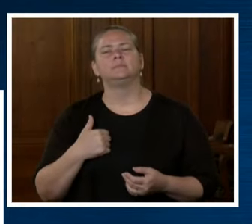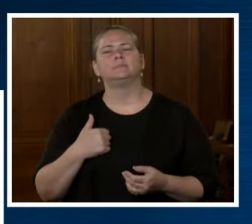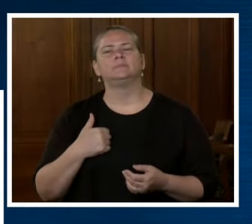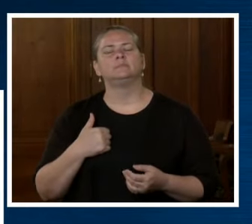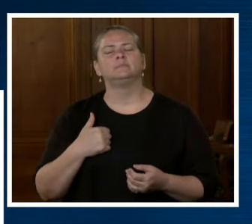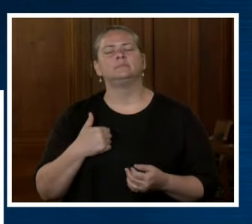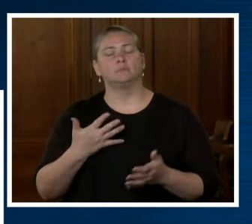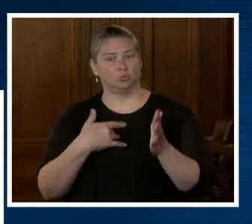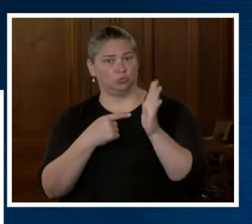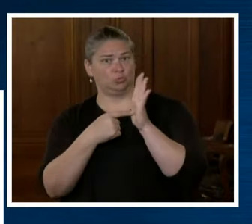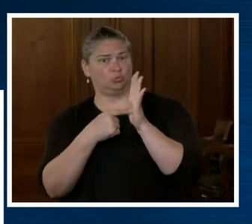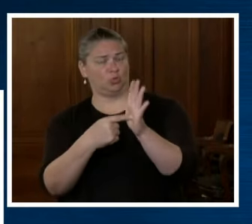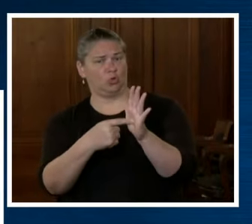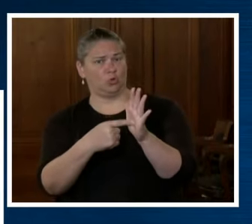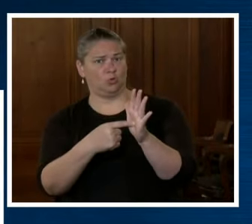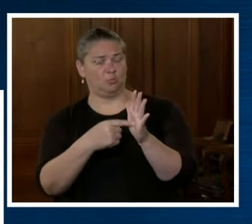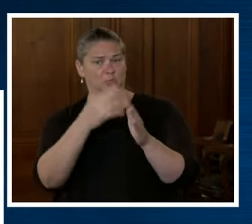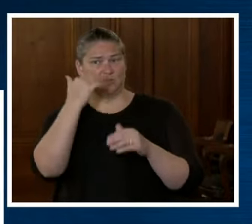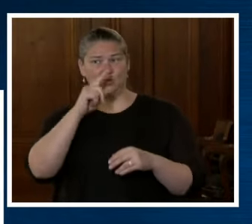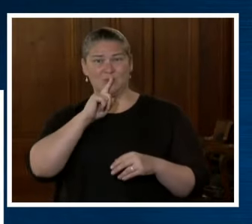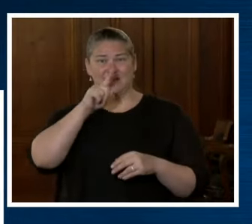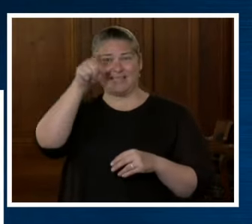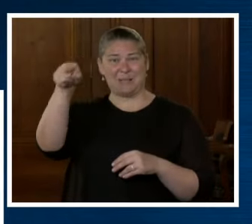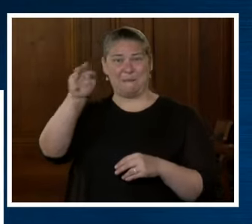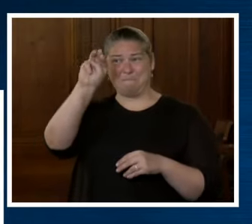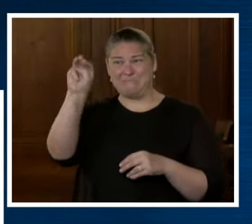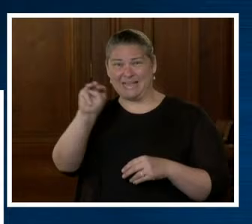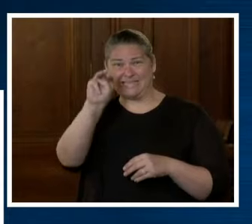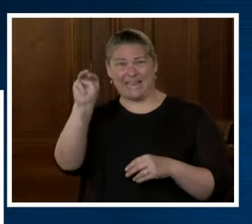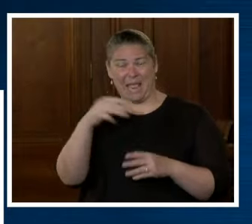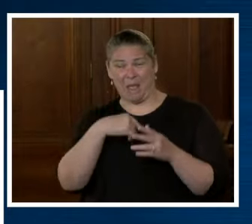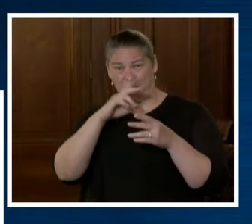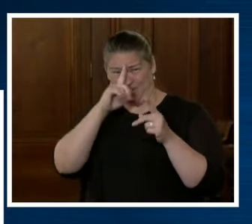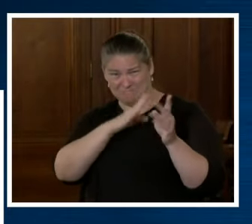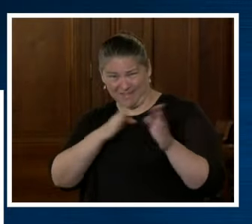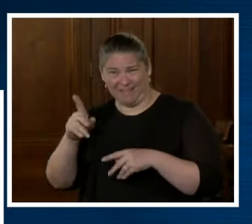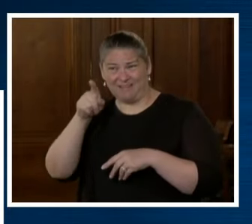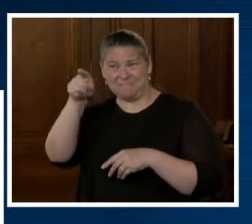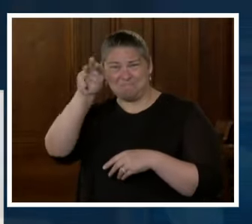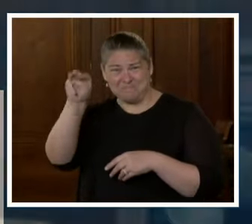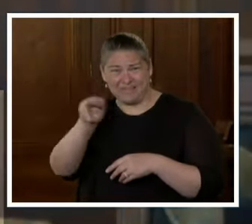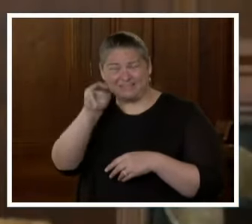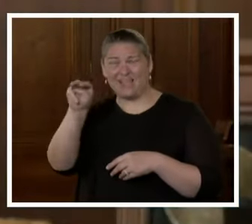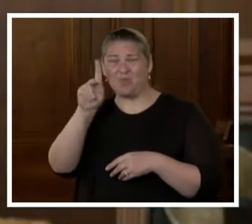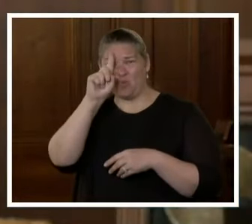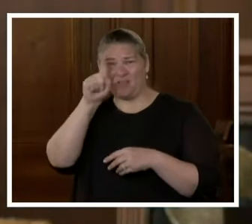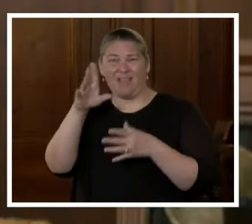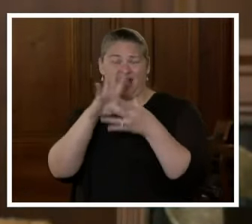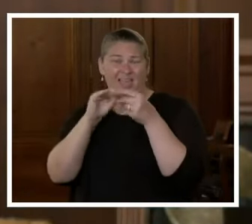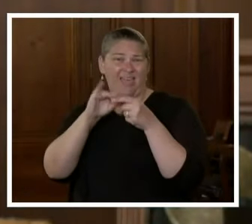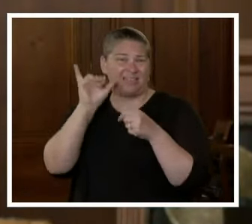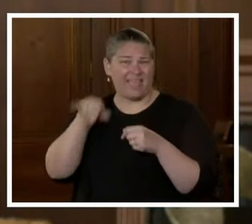IMPORTANT. THE FACT THAT JUST ABOUT EVERY STEP WE TOOK AND EVEN THE STEPS